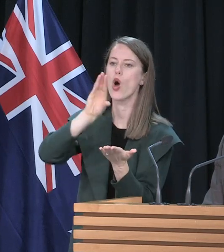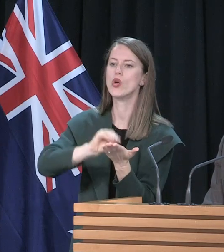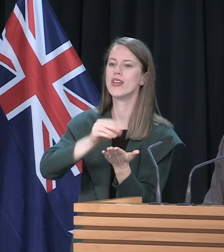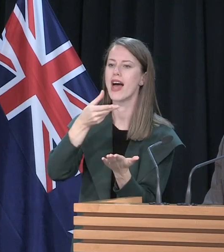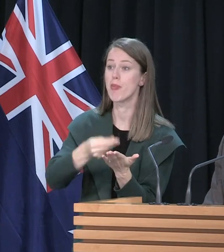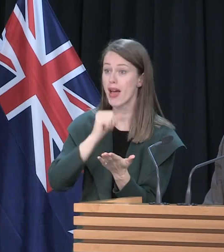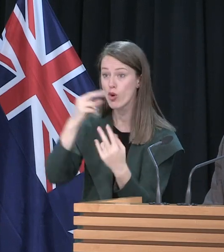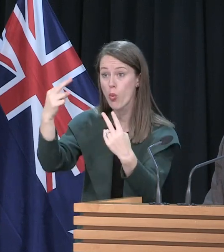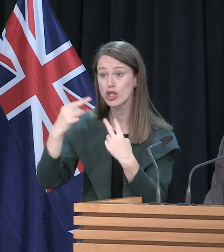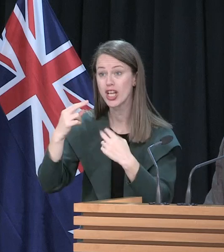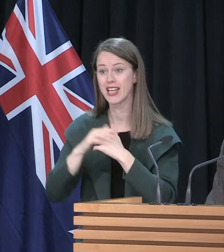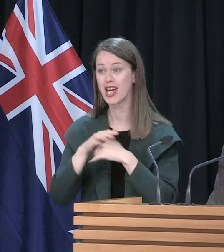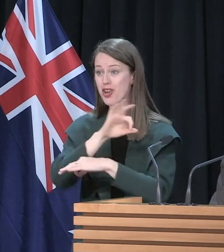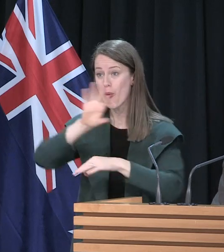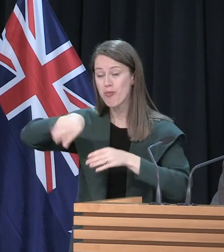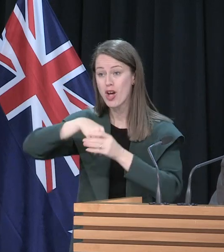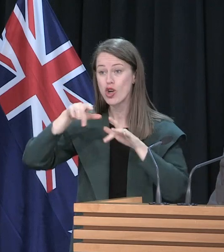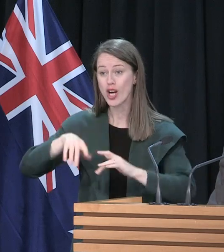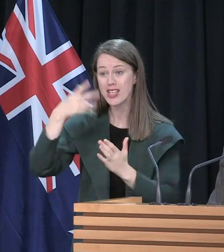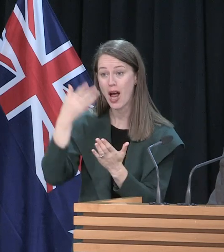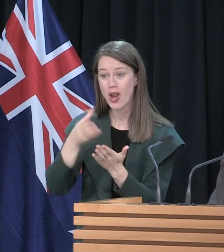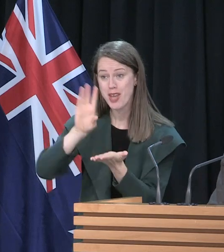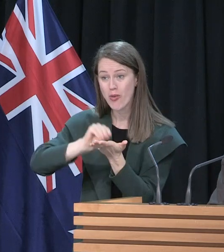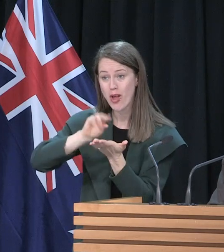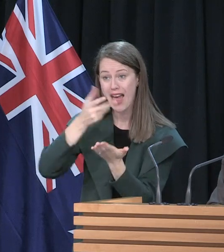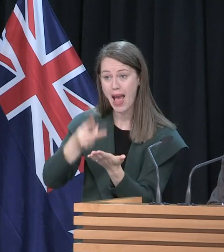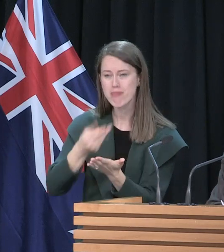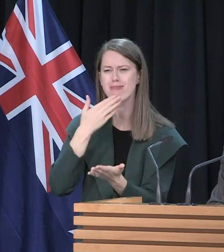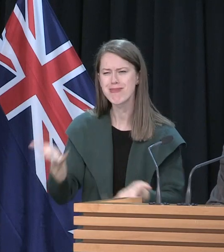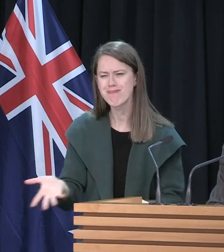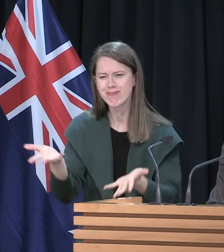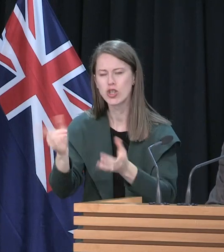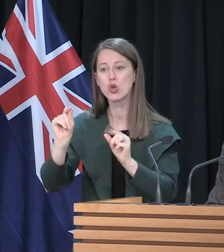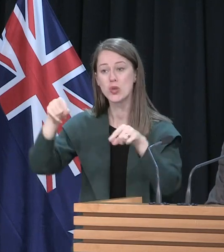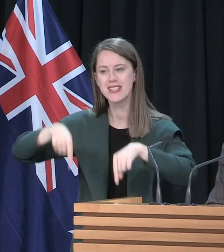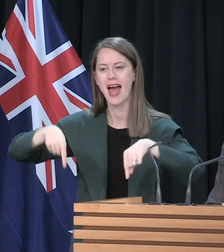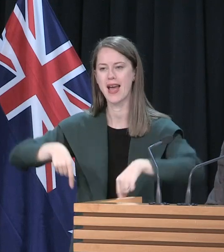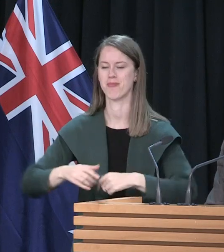596,000 New Zealanders who have taken that step so far to date. If you're watching this